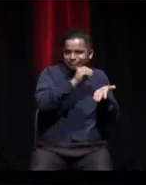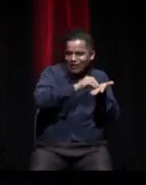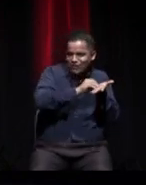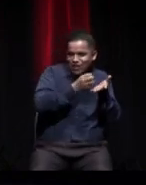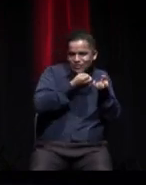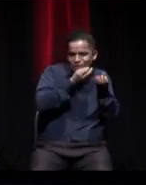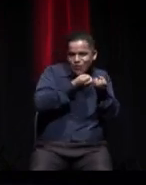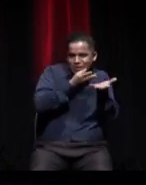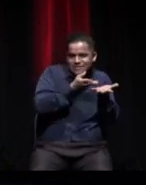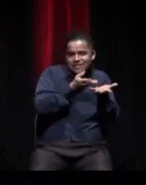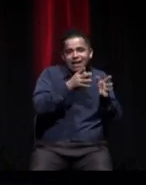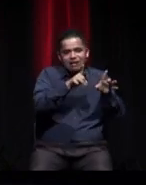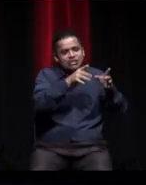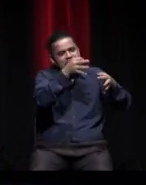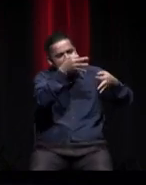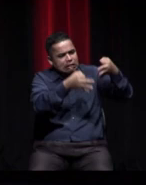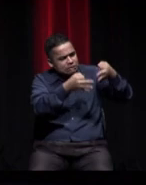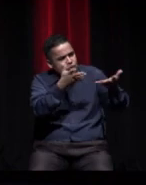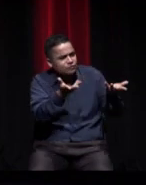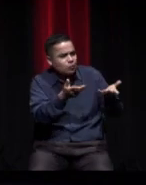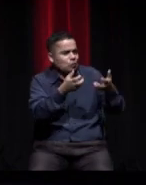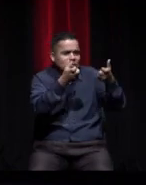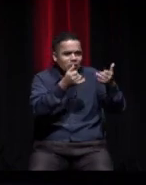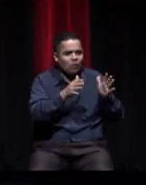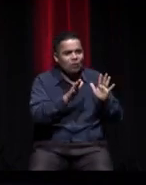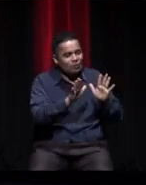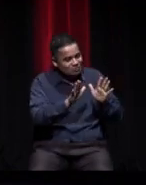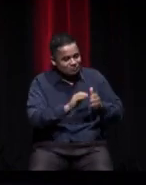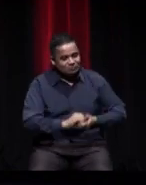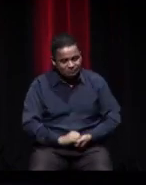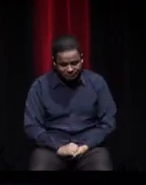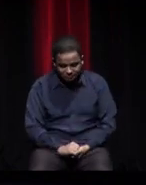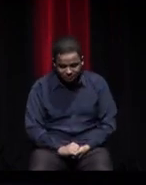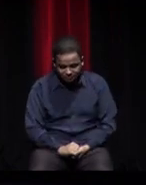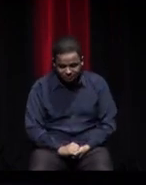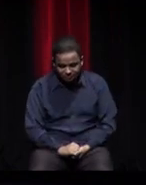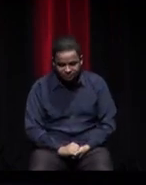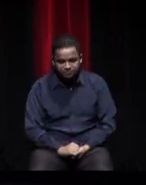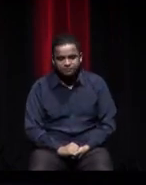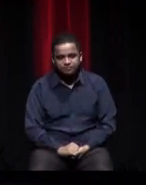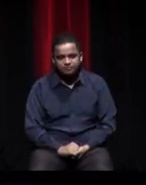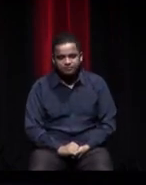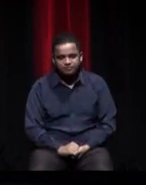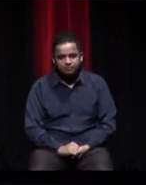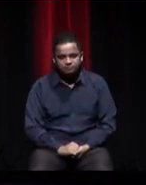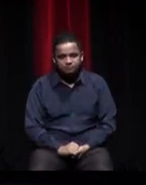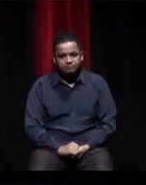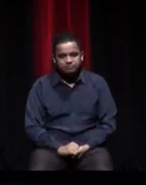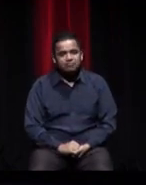Besides that official justification that things change in time.